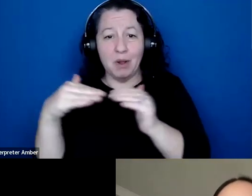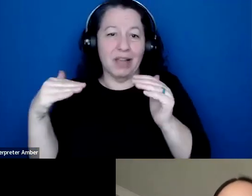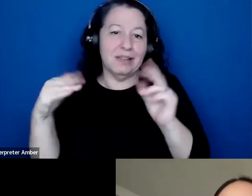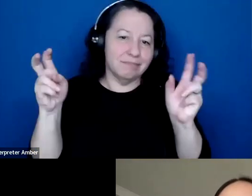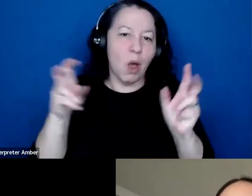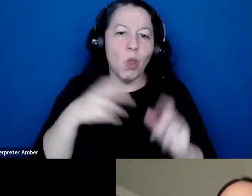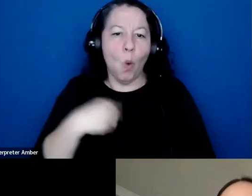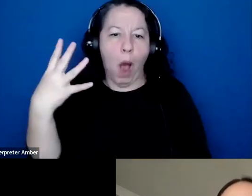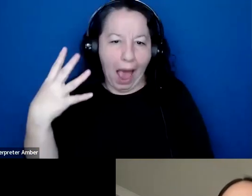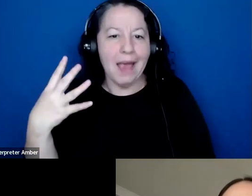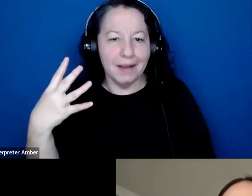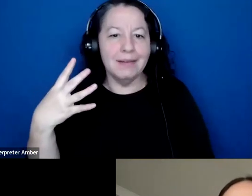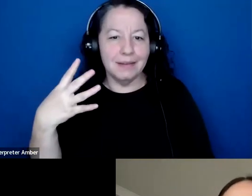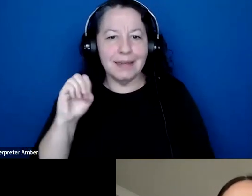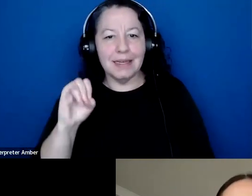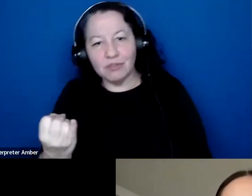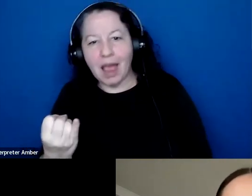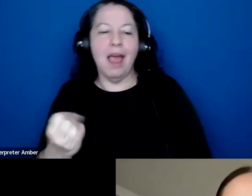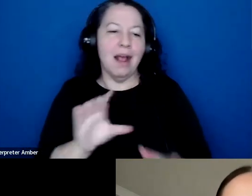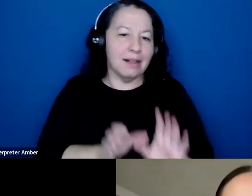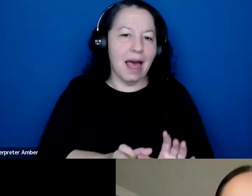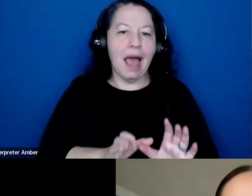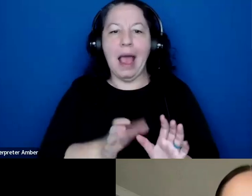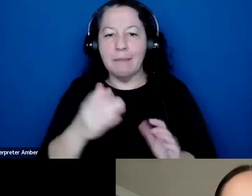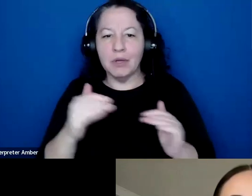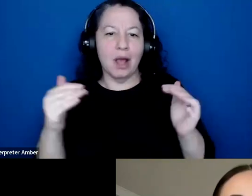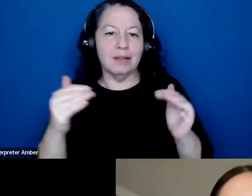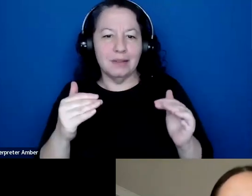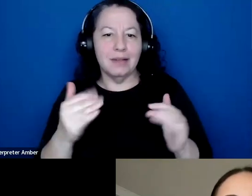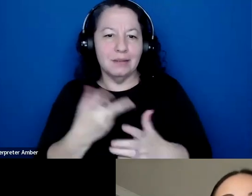movement and climate justice movement is trying to give us